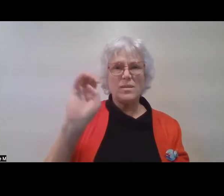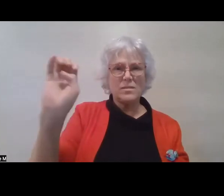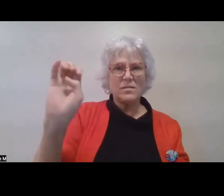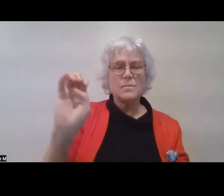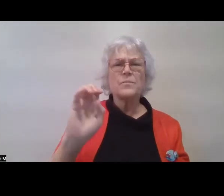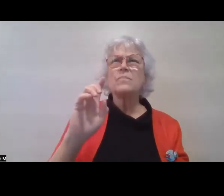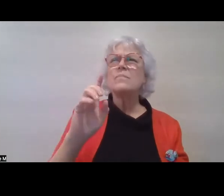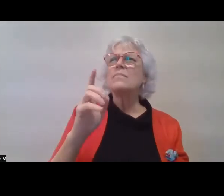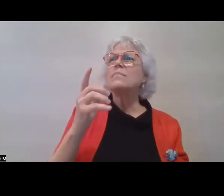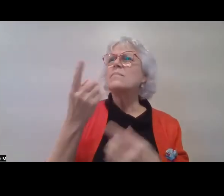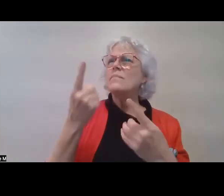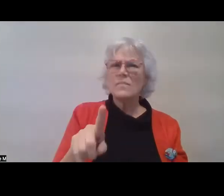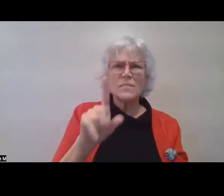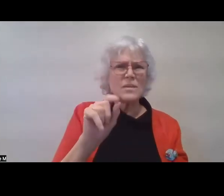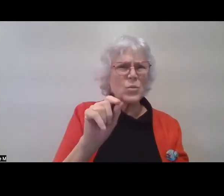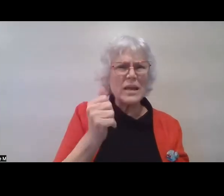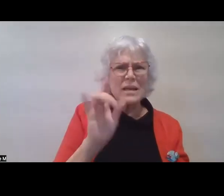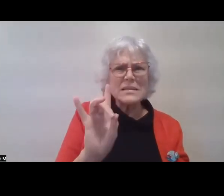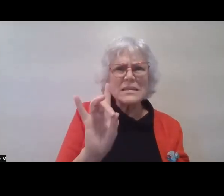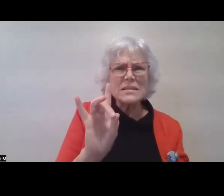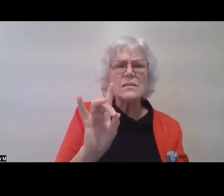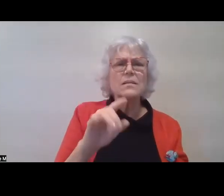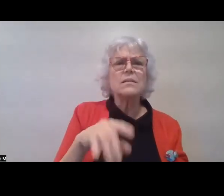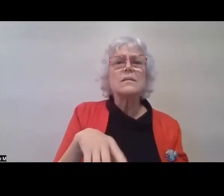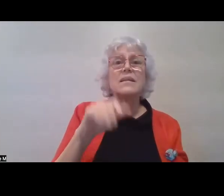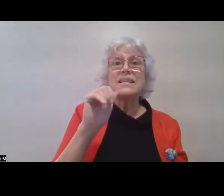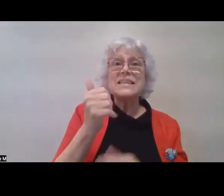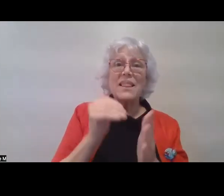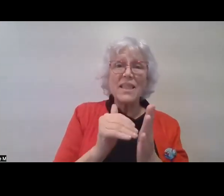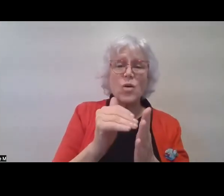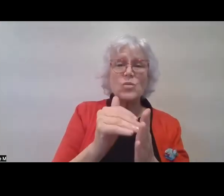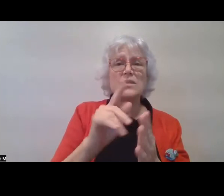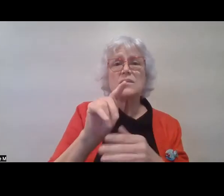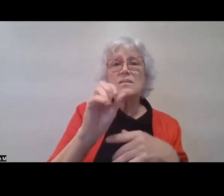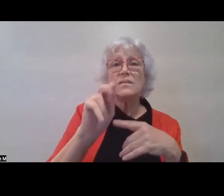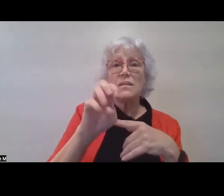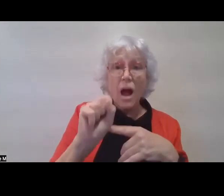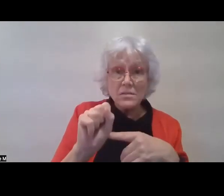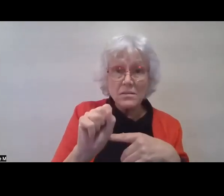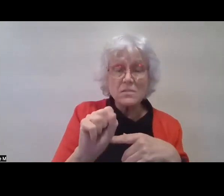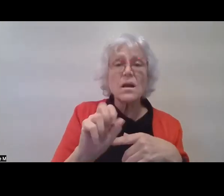2018 that the last of the 10,000 tons of radioactive waste from the site of the Sequoia